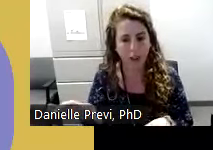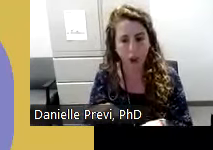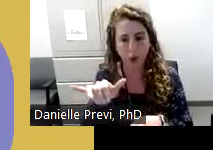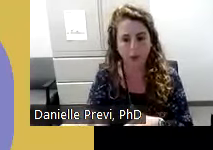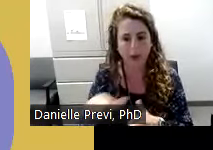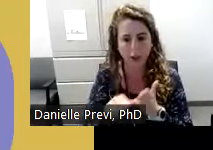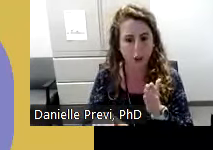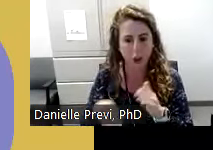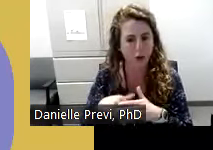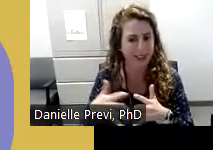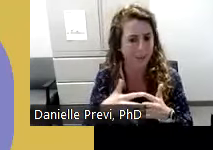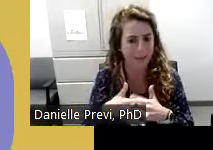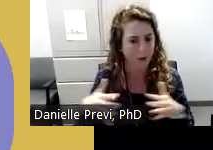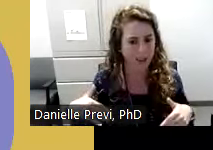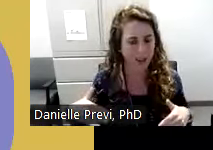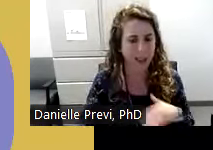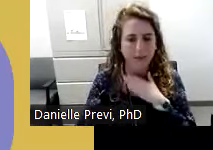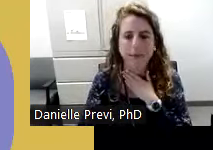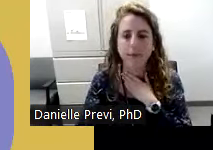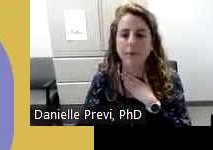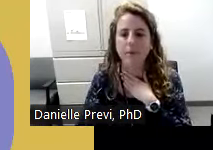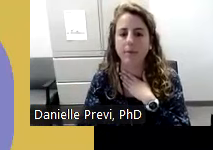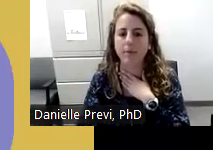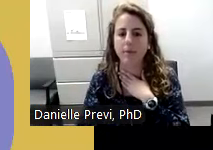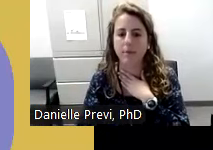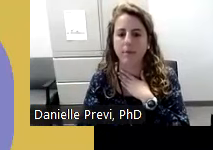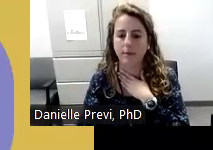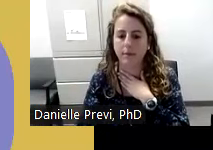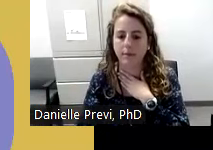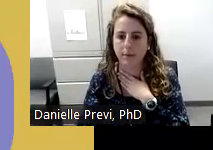Not a lot of hospitals currently do that surgery in the United States as of yet, however.